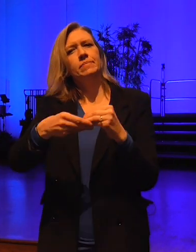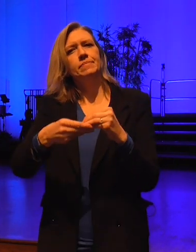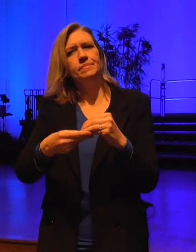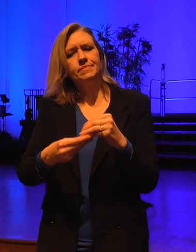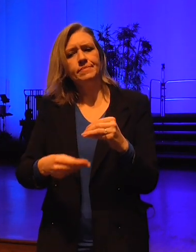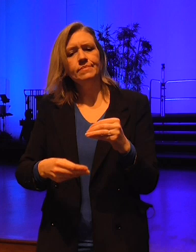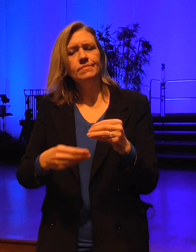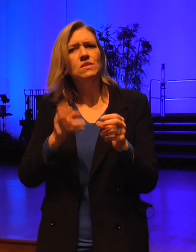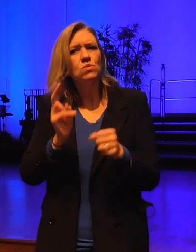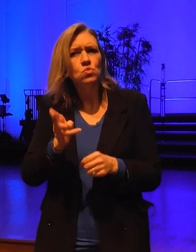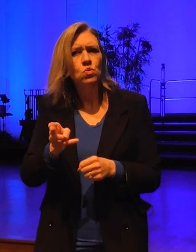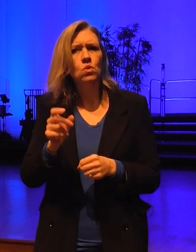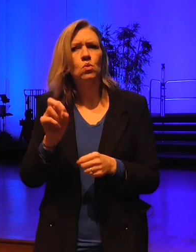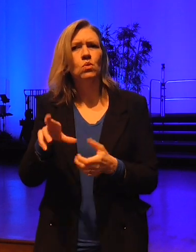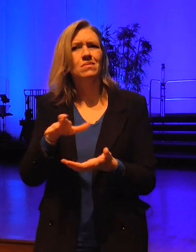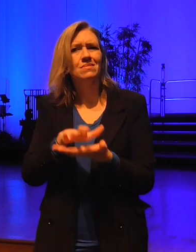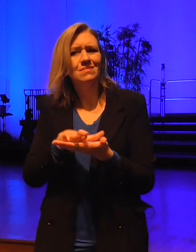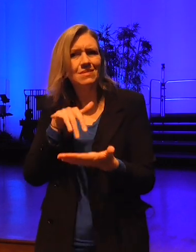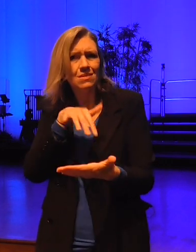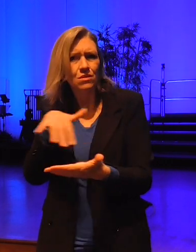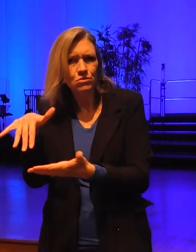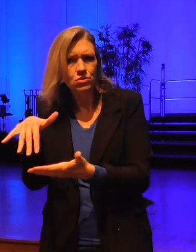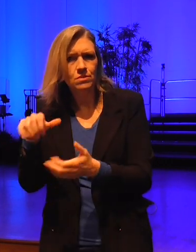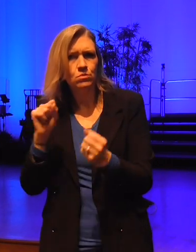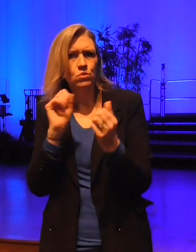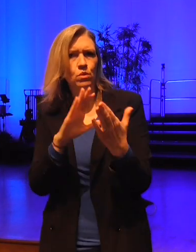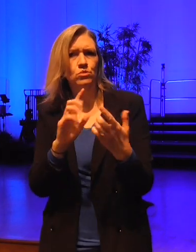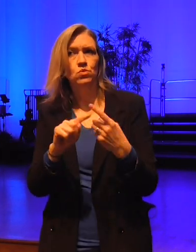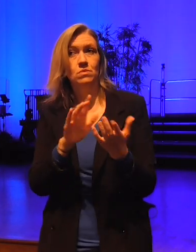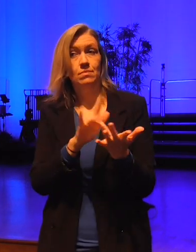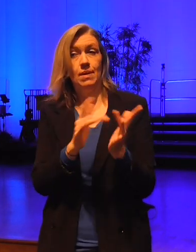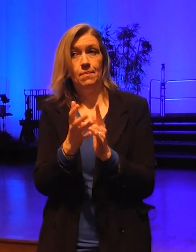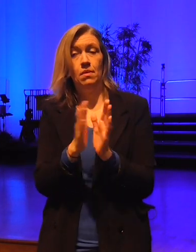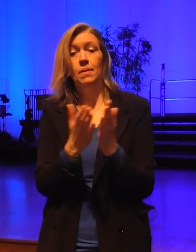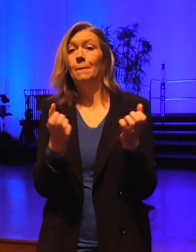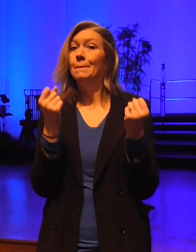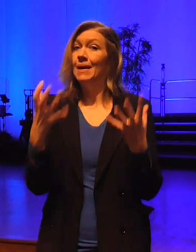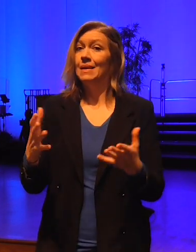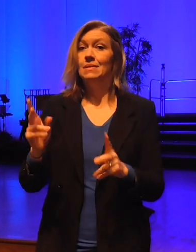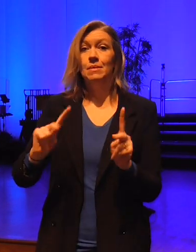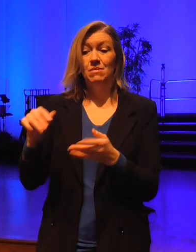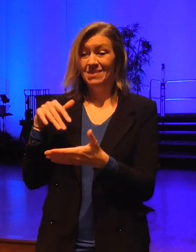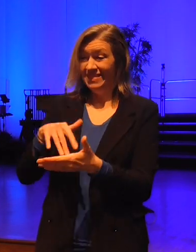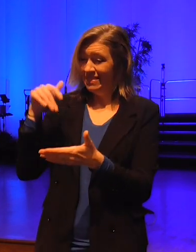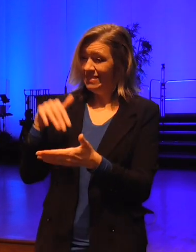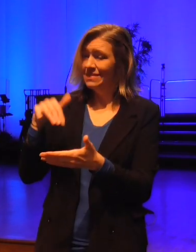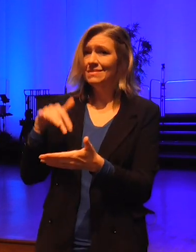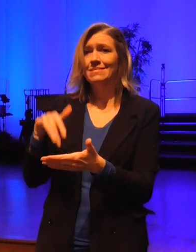Bible and it's interesting that many scholars point out that in that opening Book of Genesis